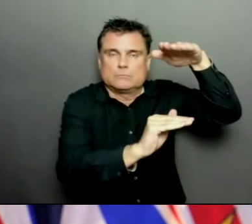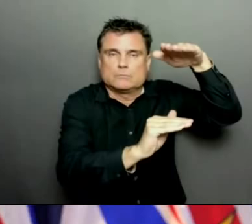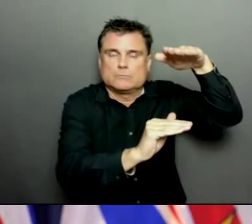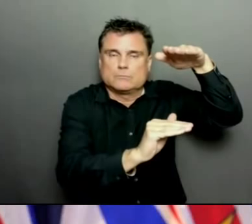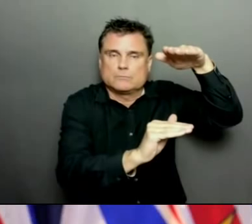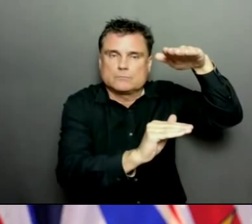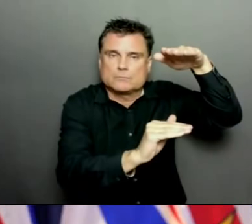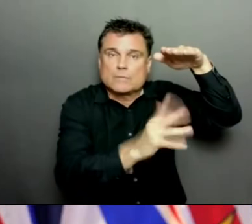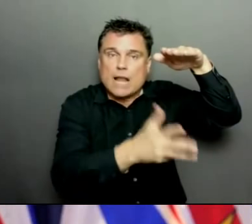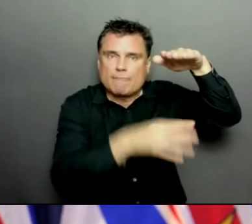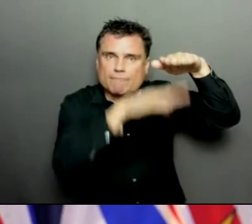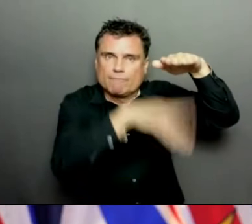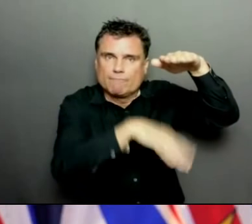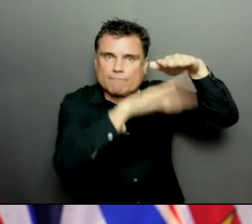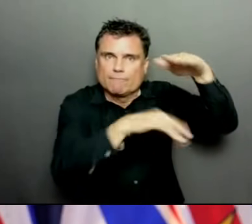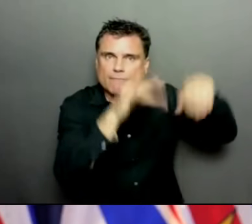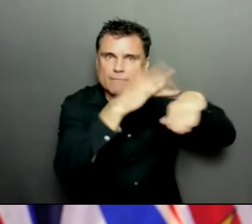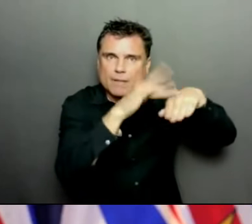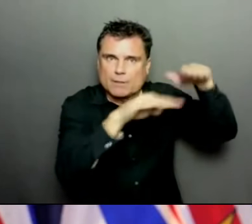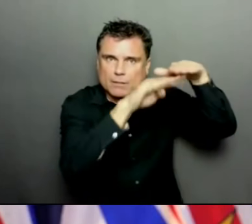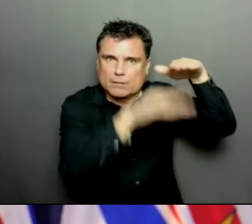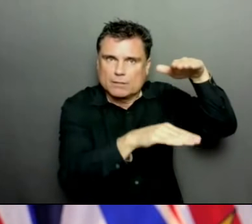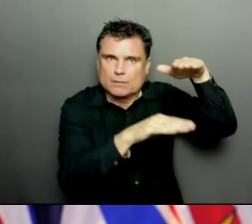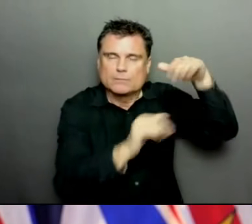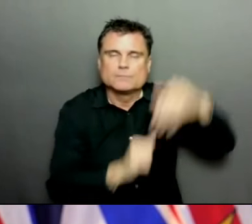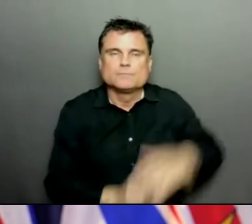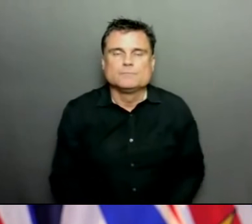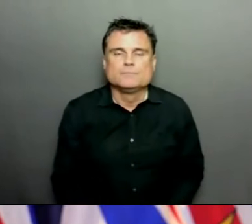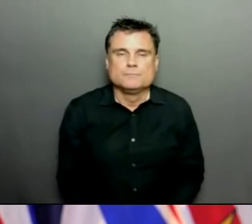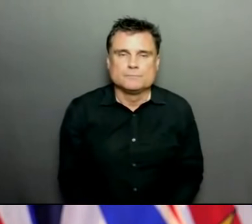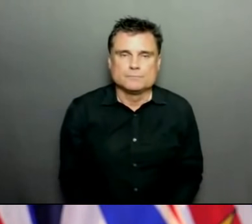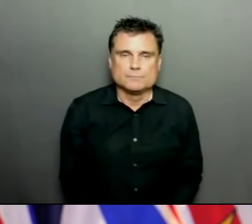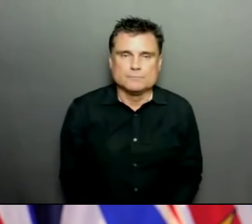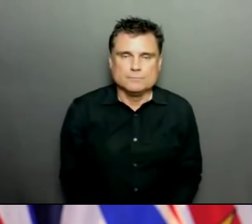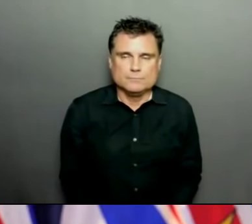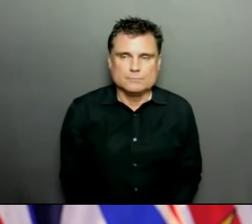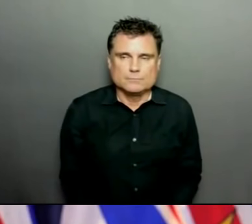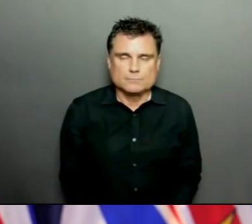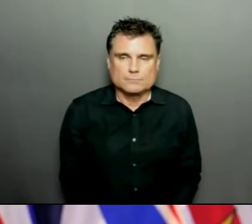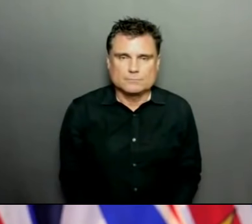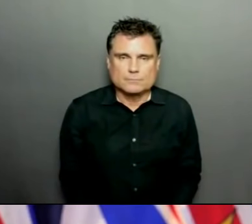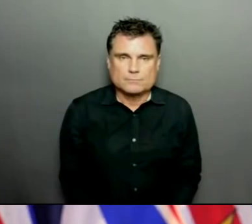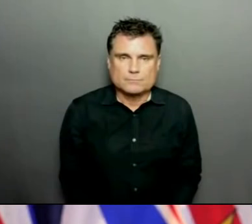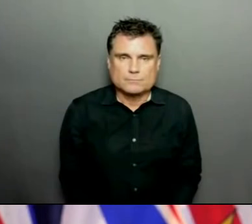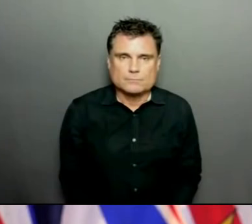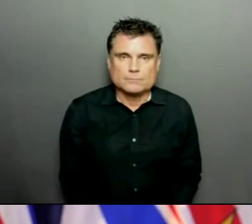two thirds of beds when you count search beds we have added and critical care, those numbers are